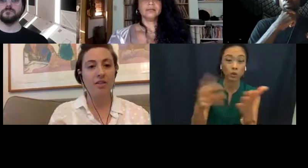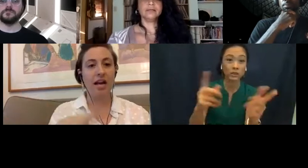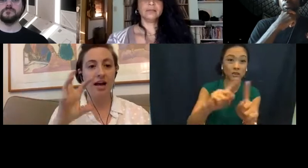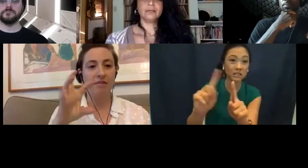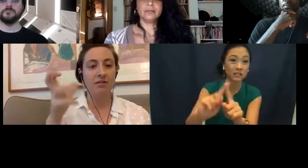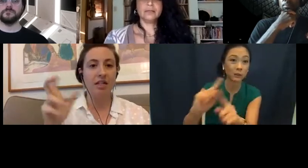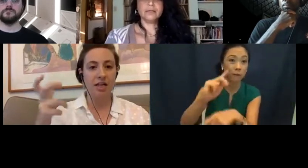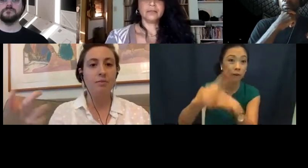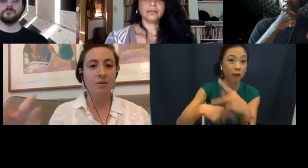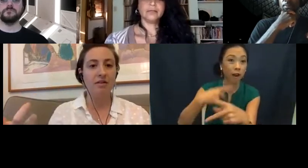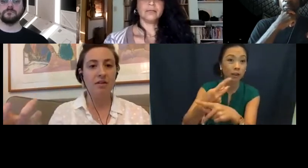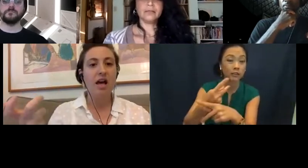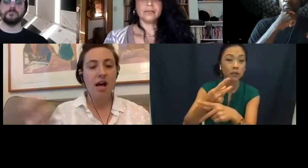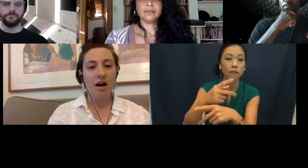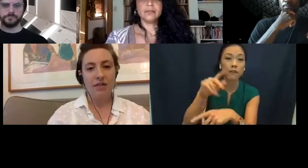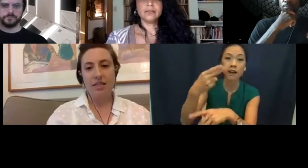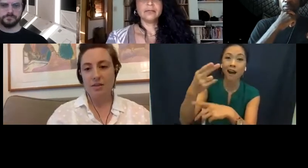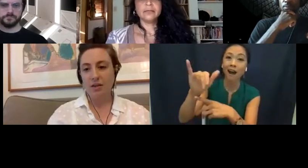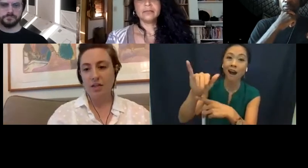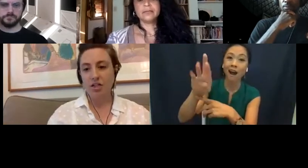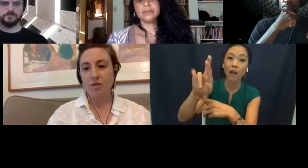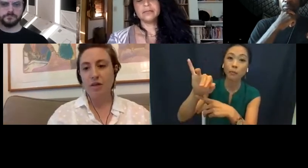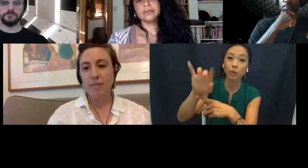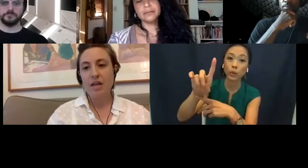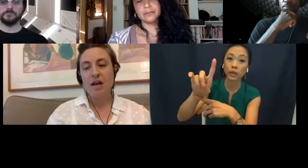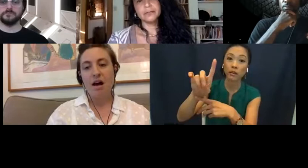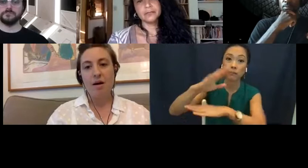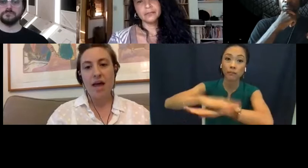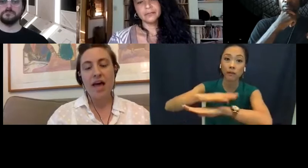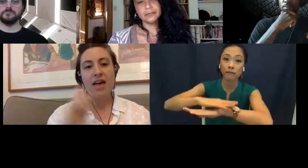that have different types of accessibility to them.